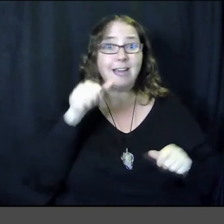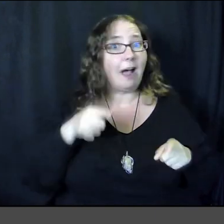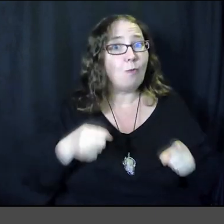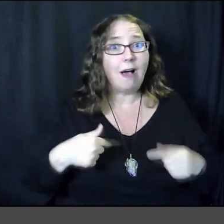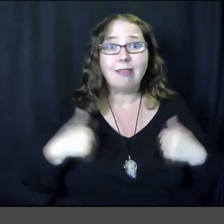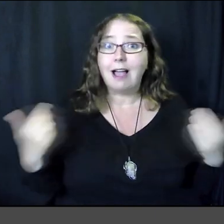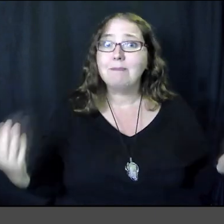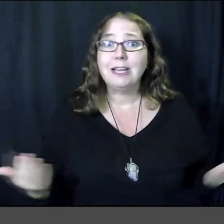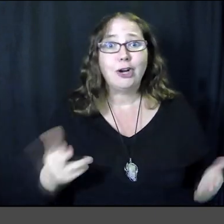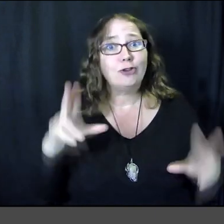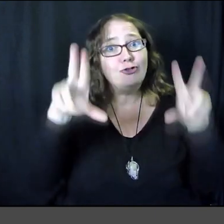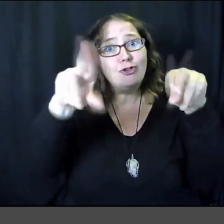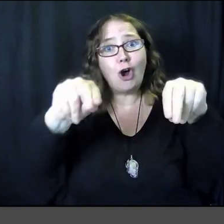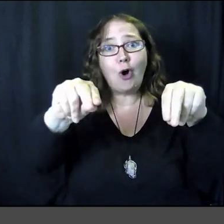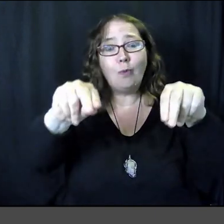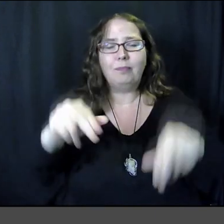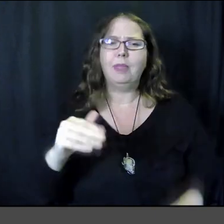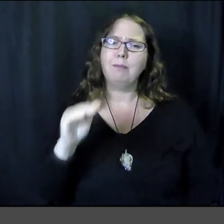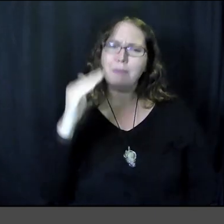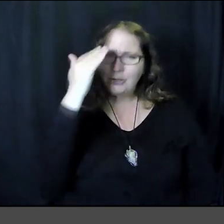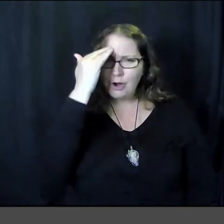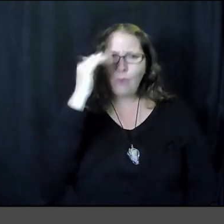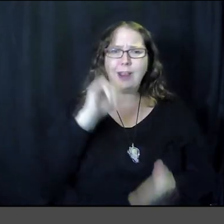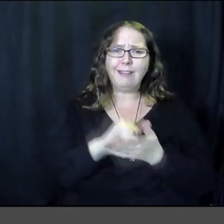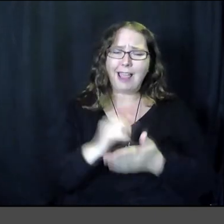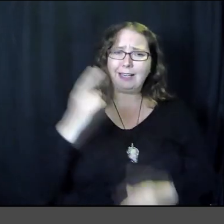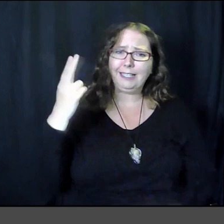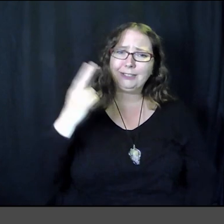THAT THERE ARE THOSE VOICES THAT THEN BRING OTHERS AROUND THEM.